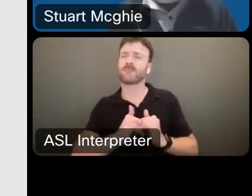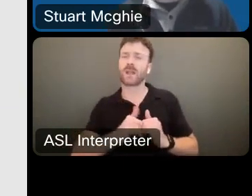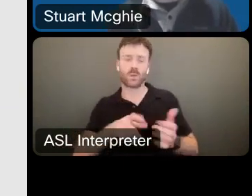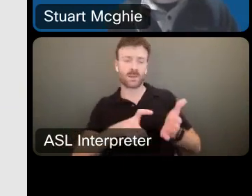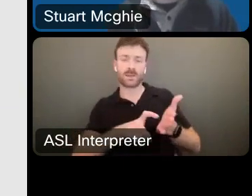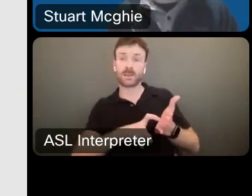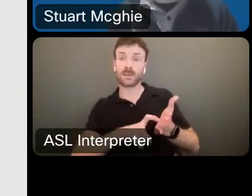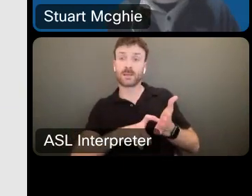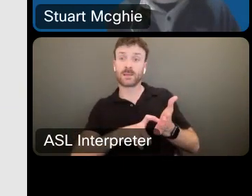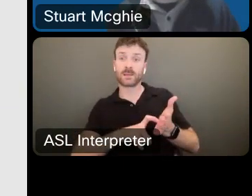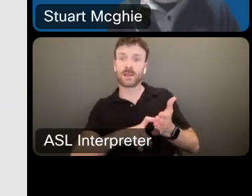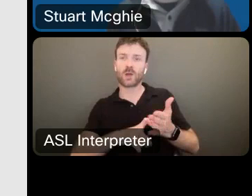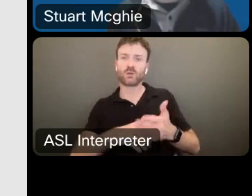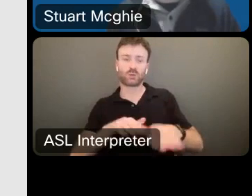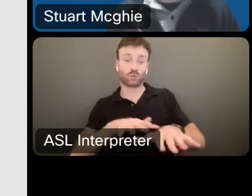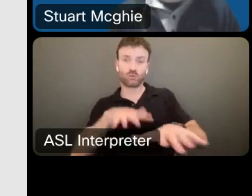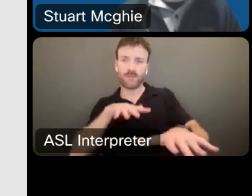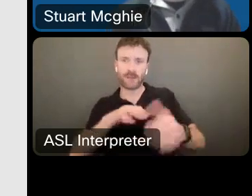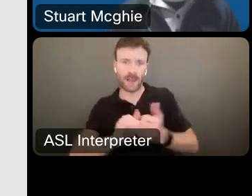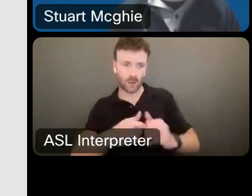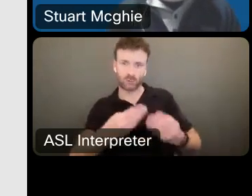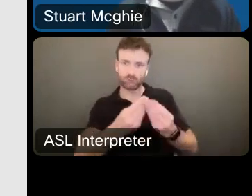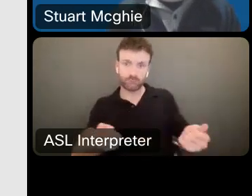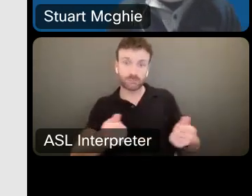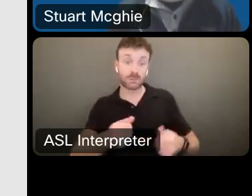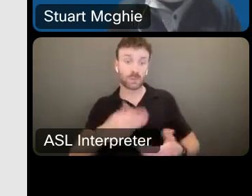to be completed in 2024.